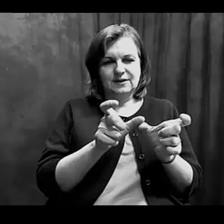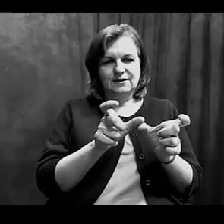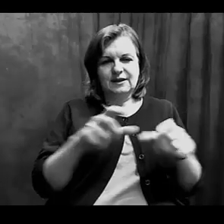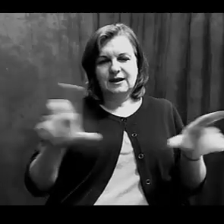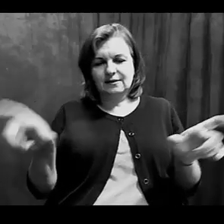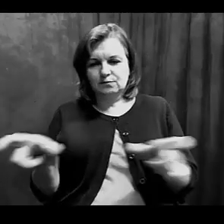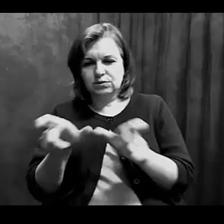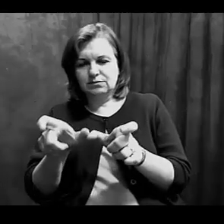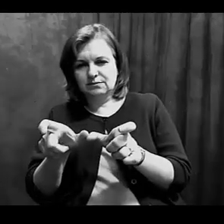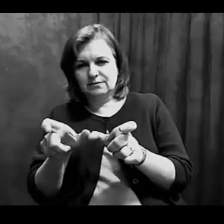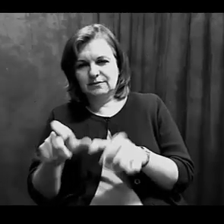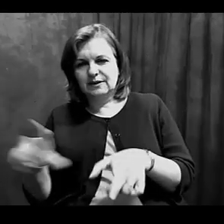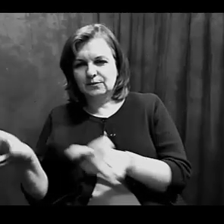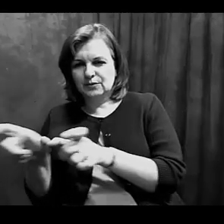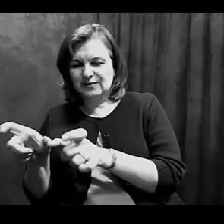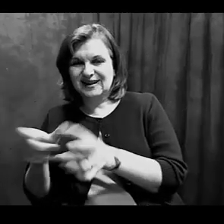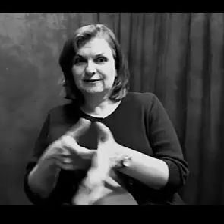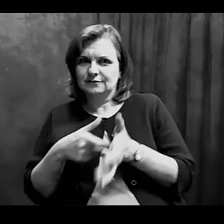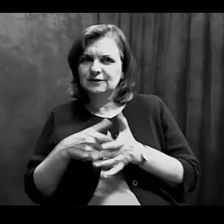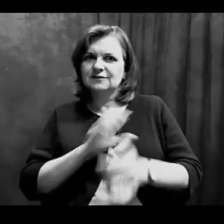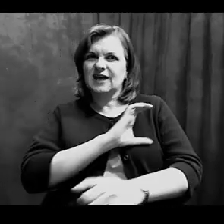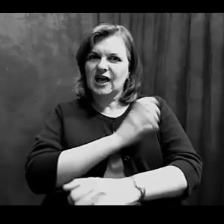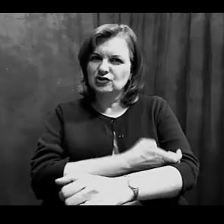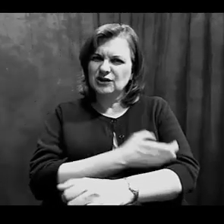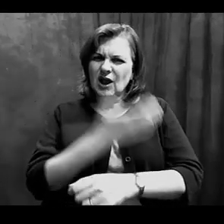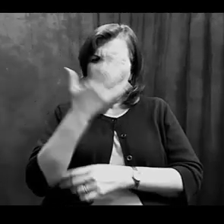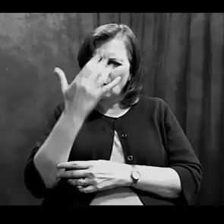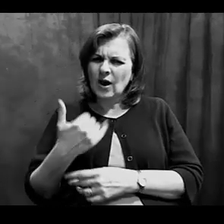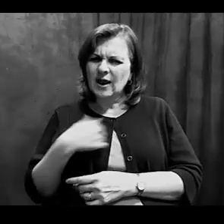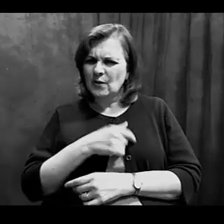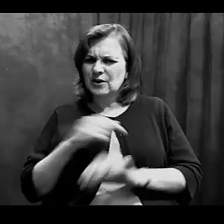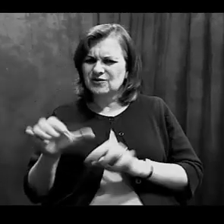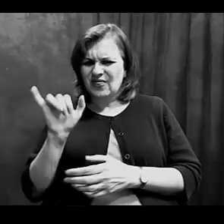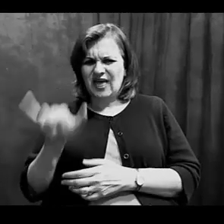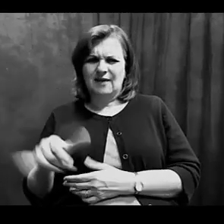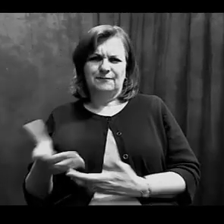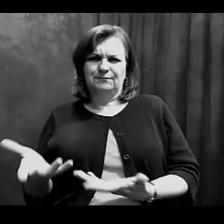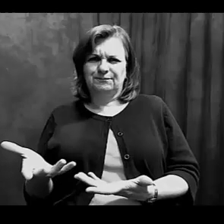together we've got to deal with that from an energetic perspective